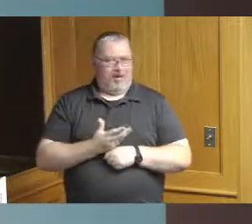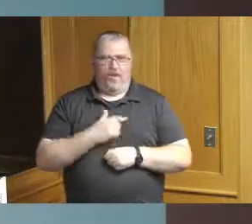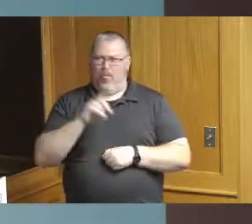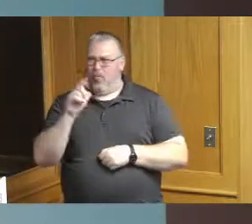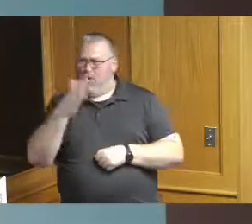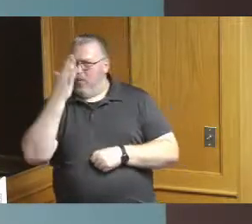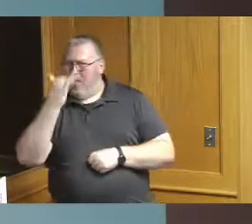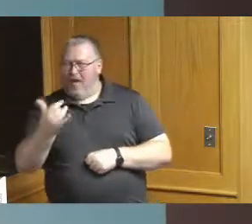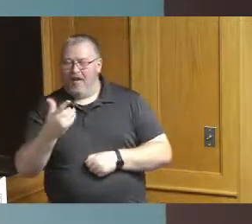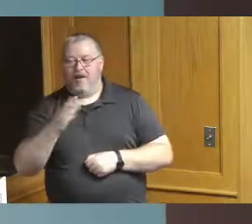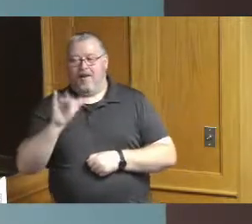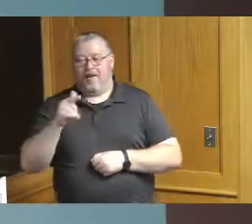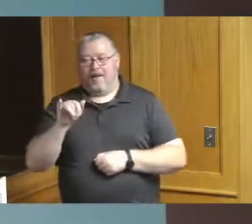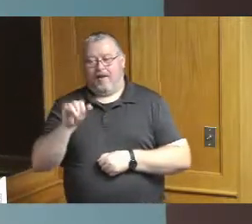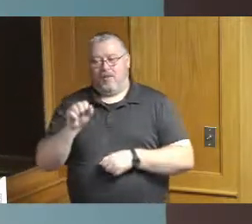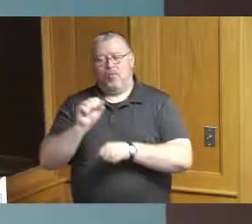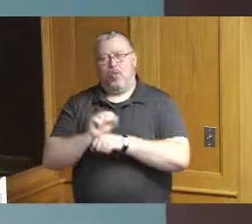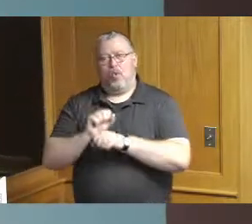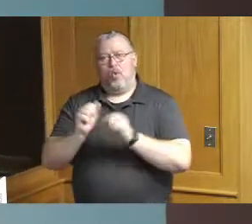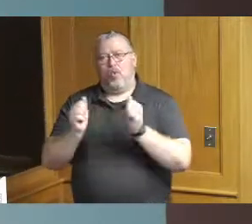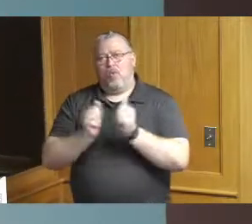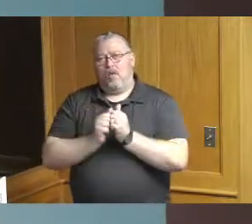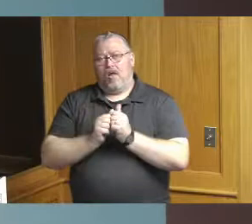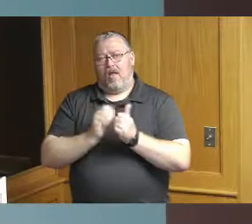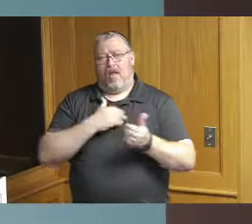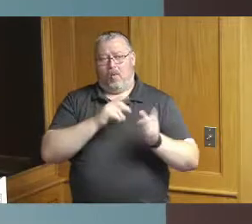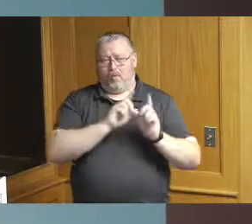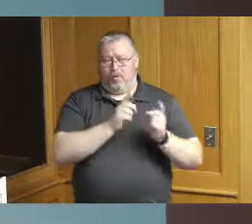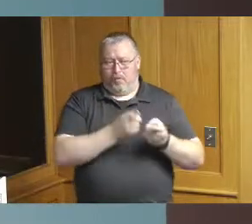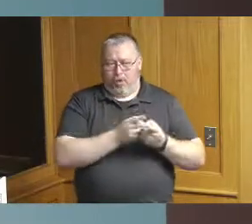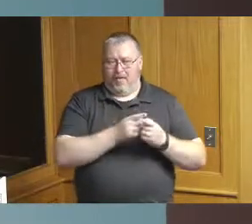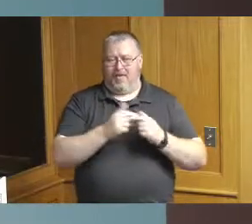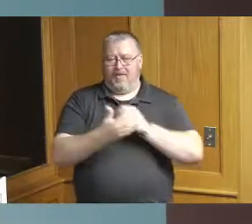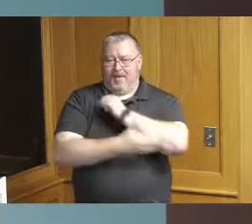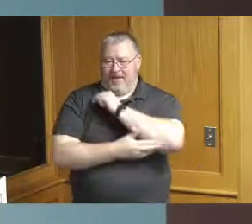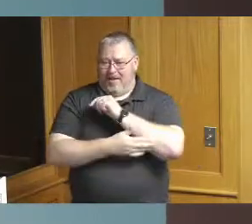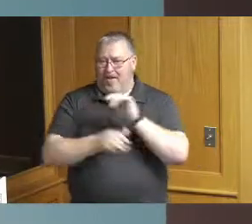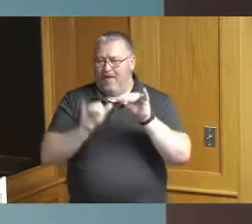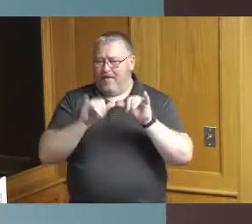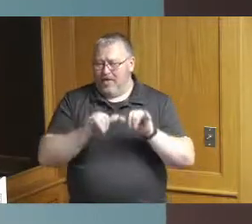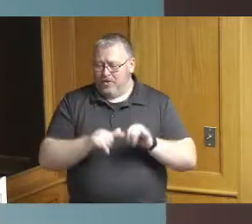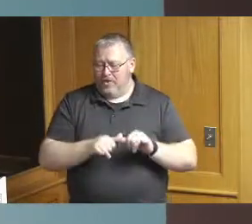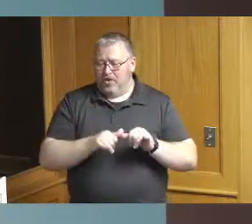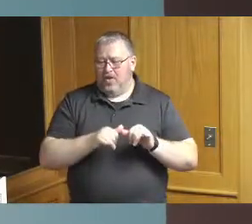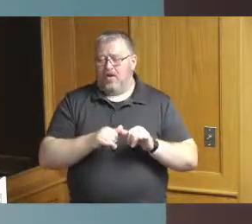and cages working with our departments like the county engineers the duke energy cincinnati